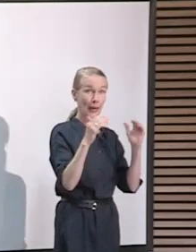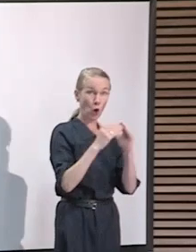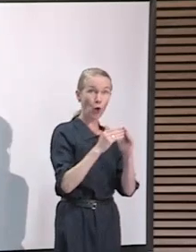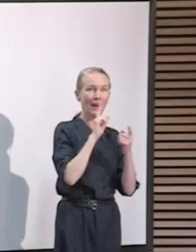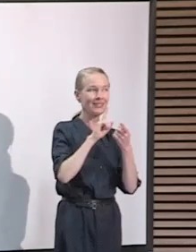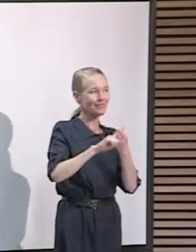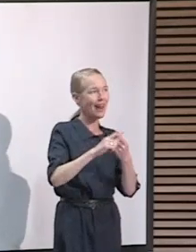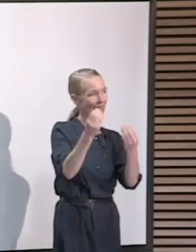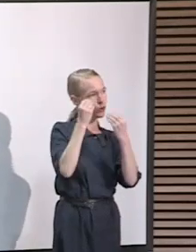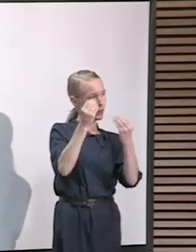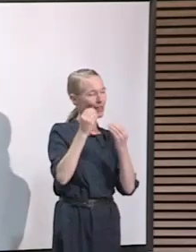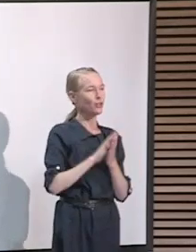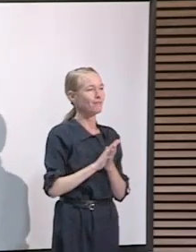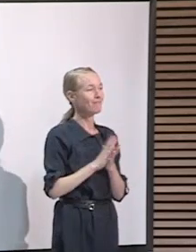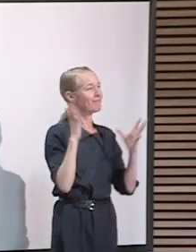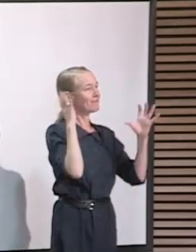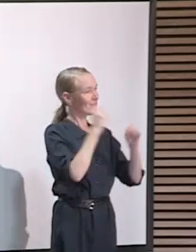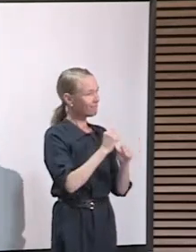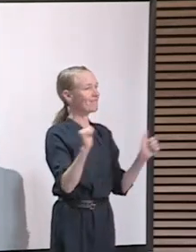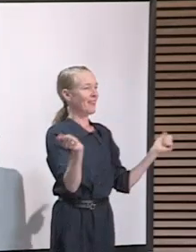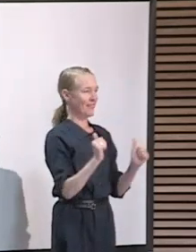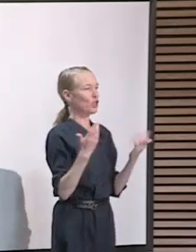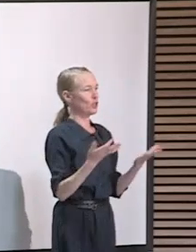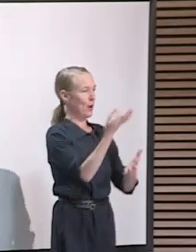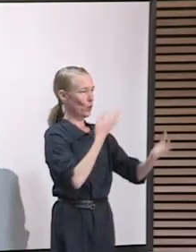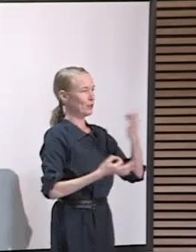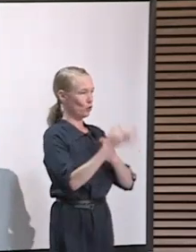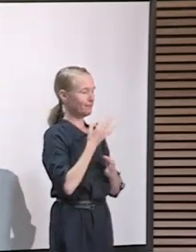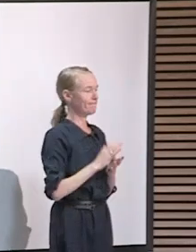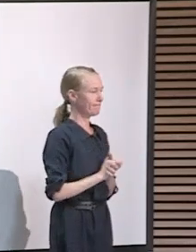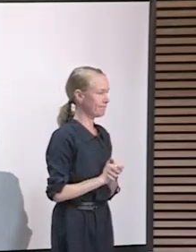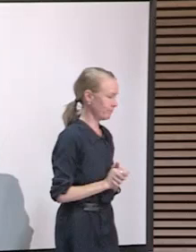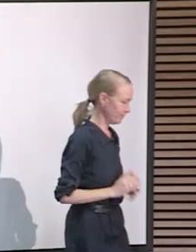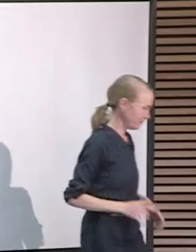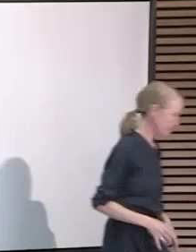them to continue their learning as a result of the extension of level 3 in